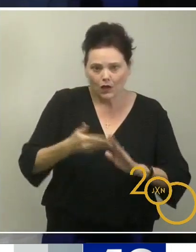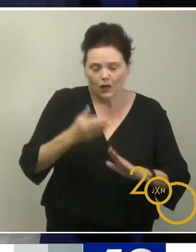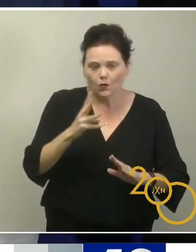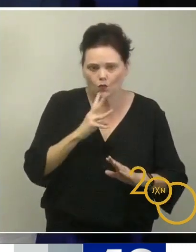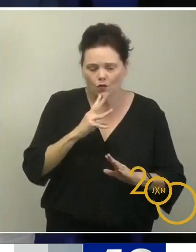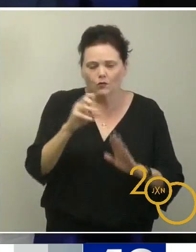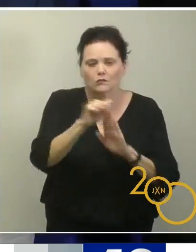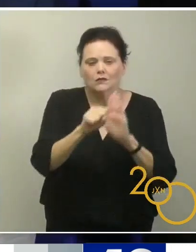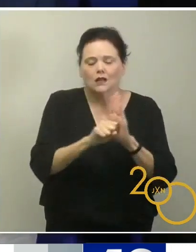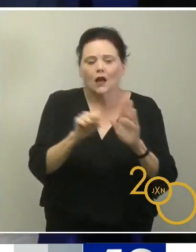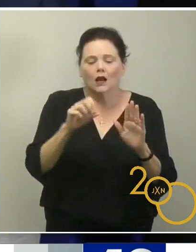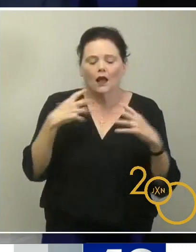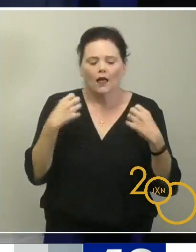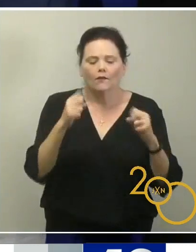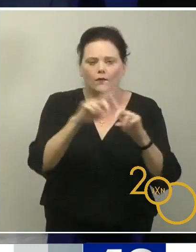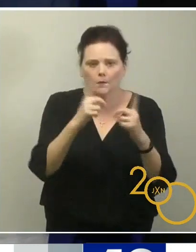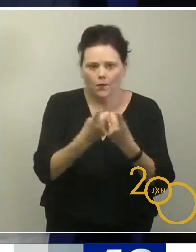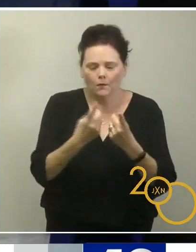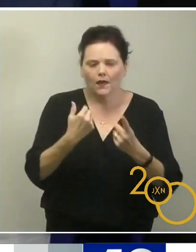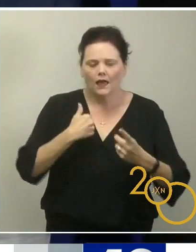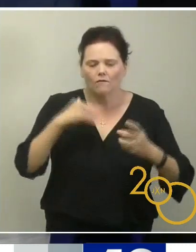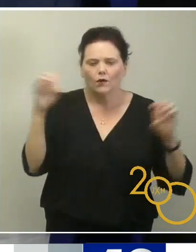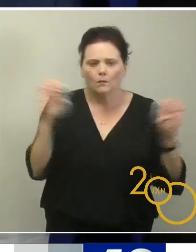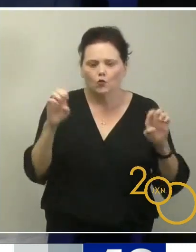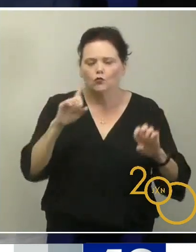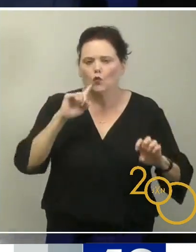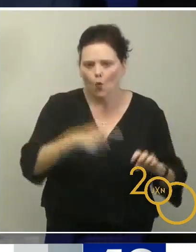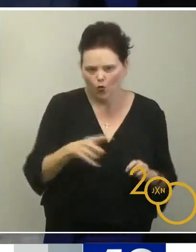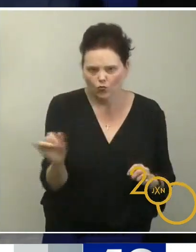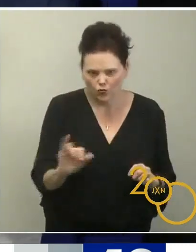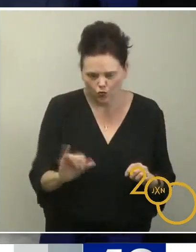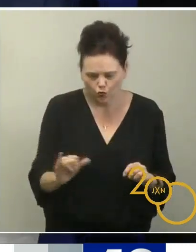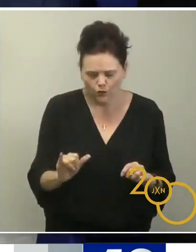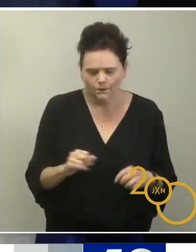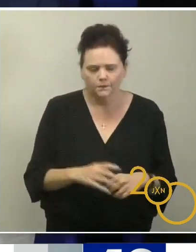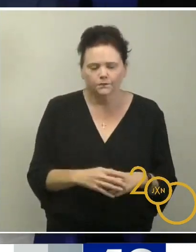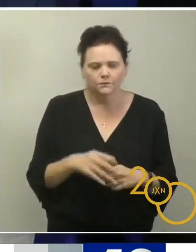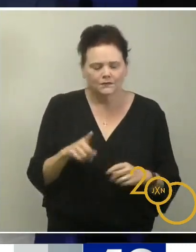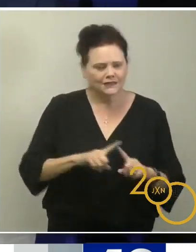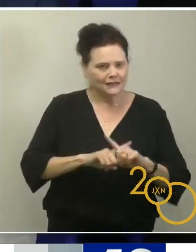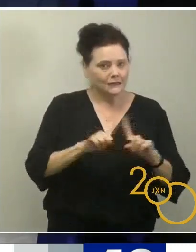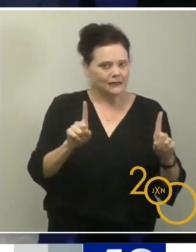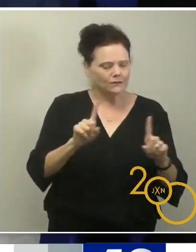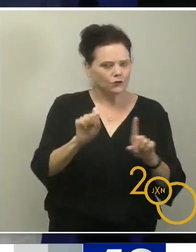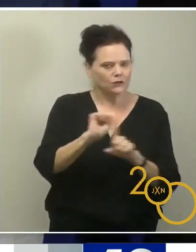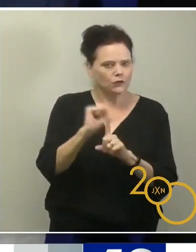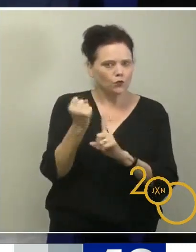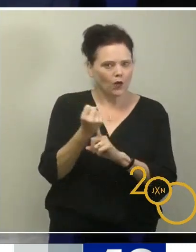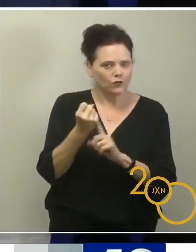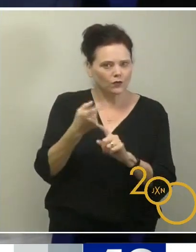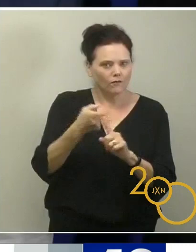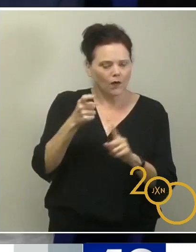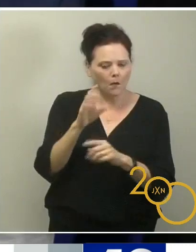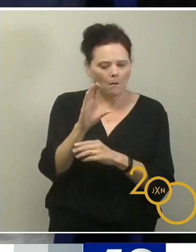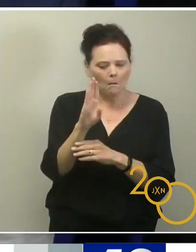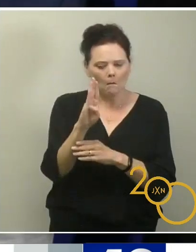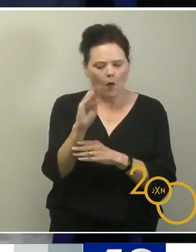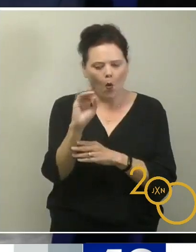STATE OF EMERGENCY DECLARATION WITH REGARDS TO JACKSON'S FAILURE TO PRODUCE RUNNING WATER. THE STATE HEALTH DEPARTMENT HAS ALSO PREPARED AN EMERGENCY